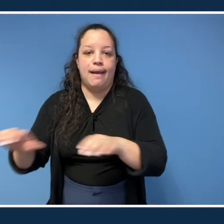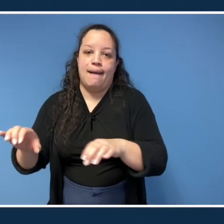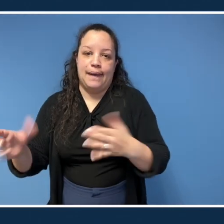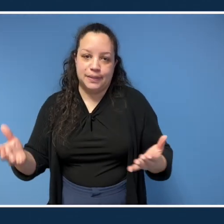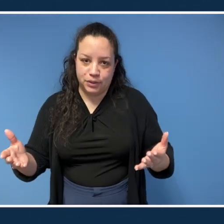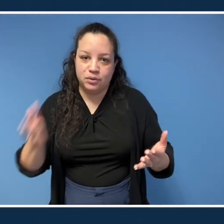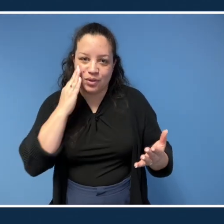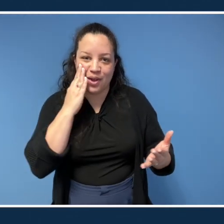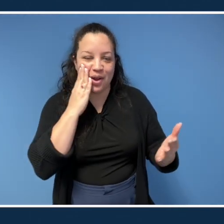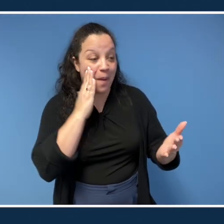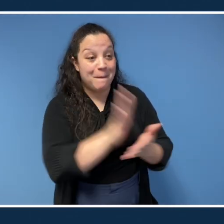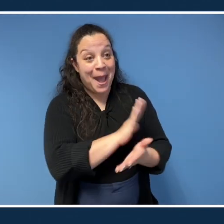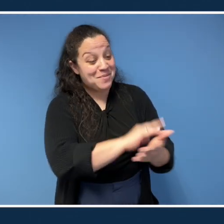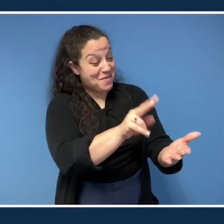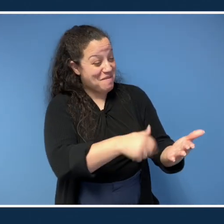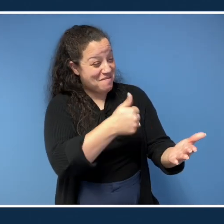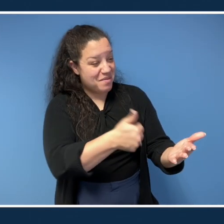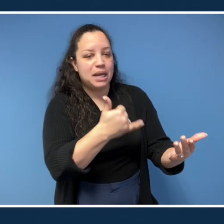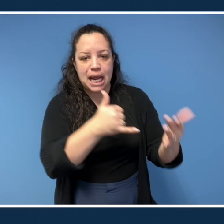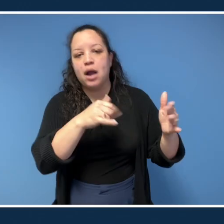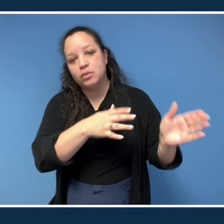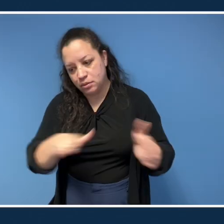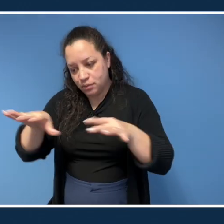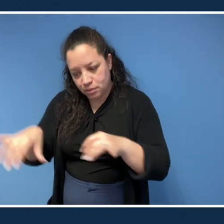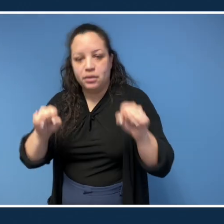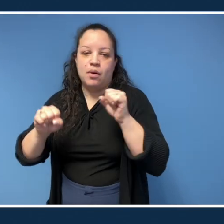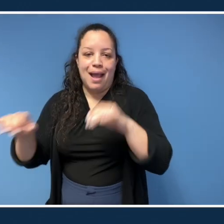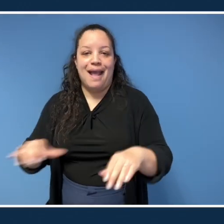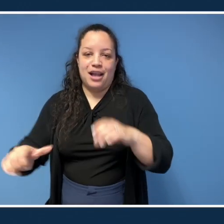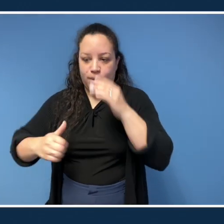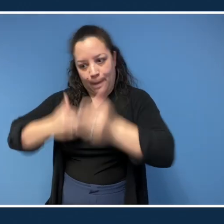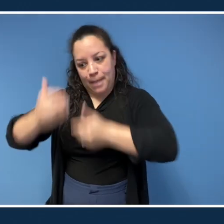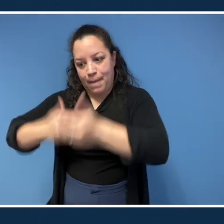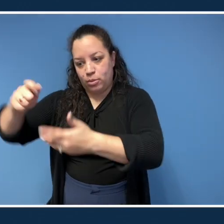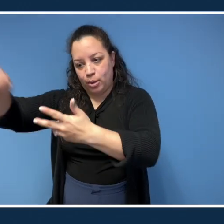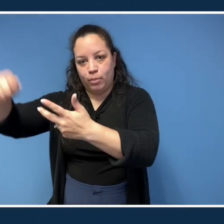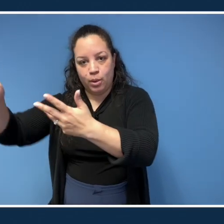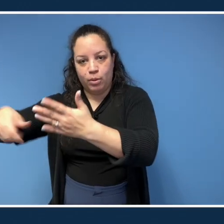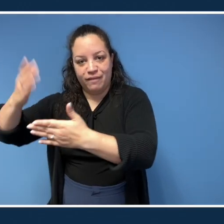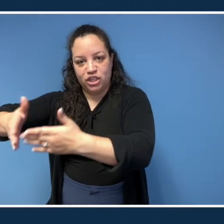looks glossy and shiny. But let's move to the action piece and get some of this stuff done and work collaboratively